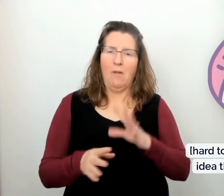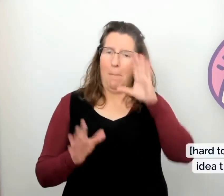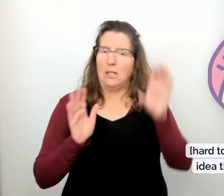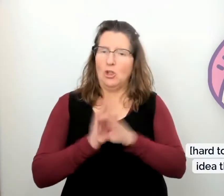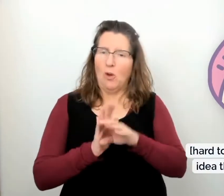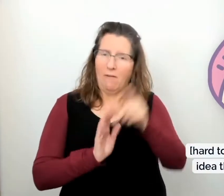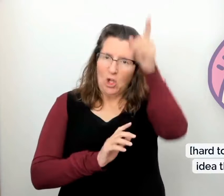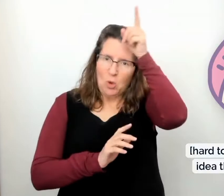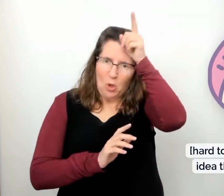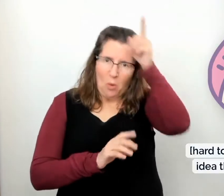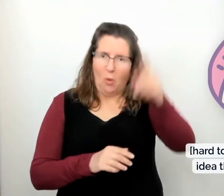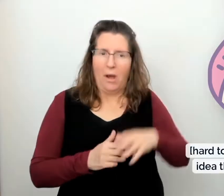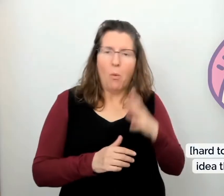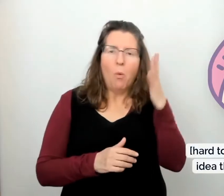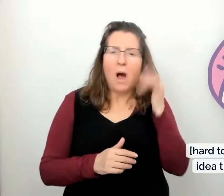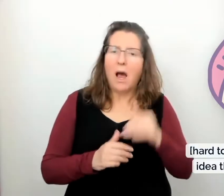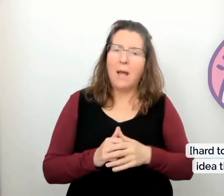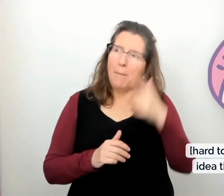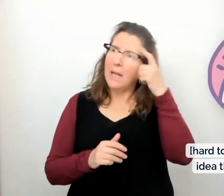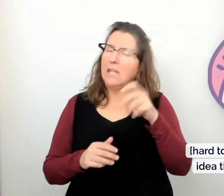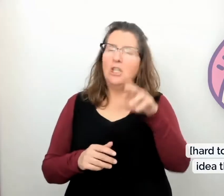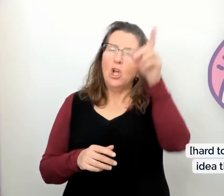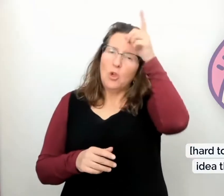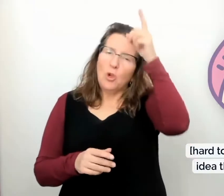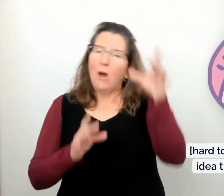I purposely chose this unicorn image.